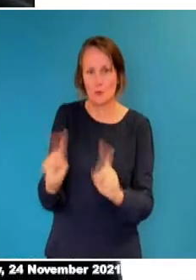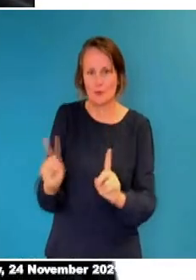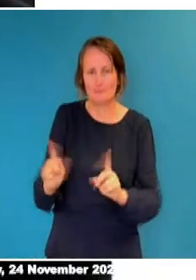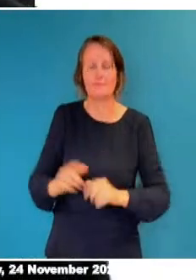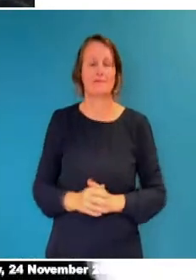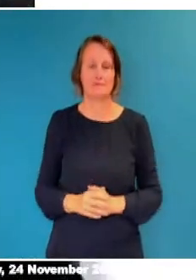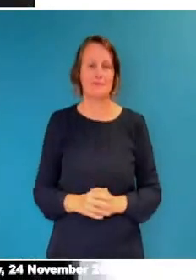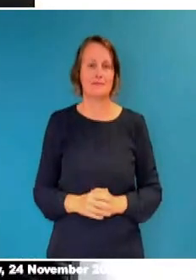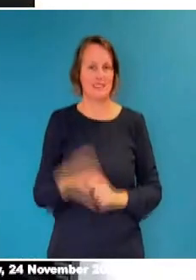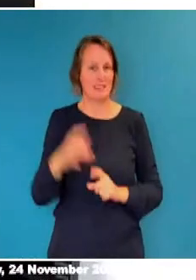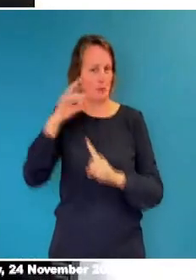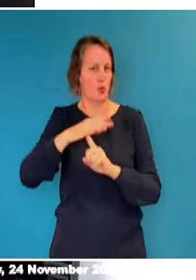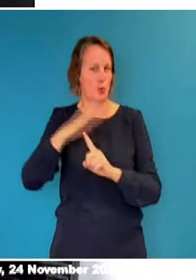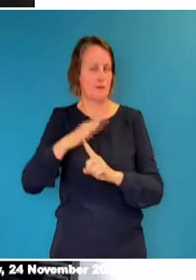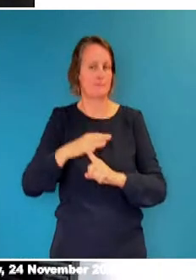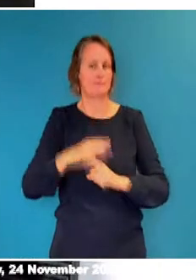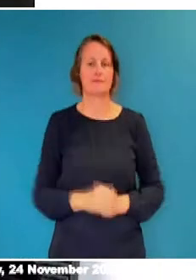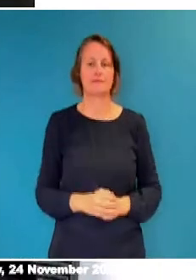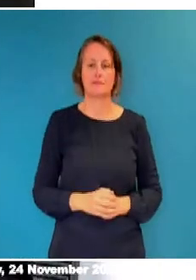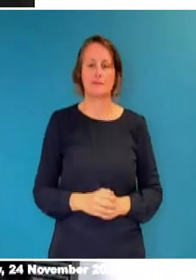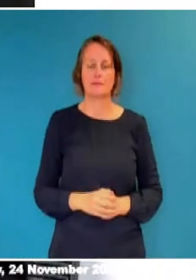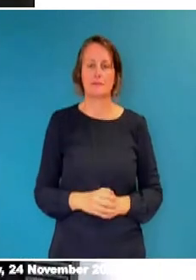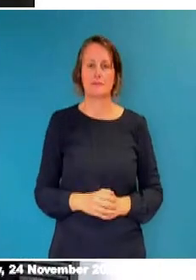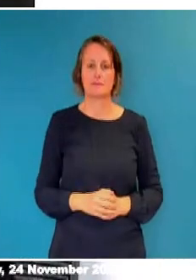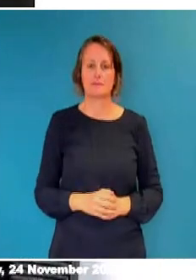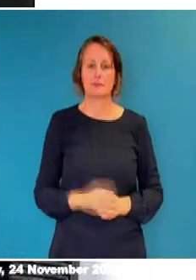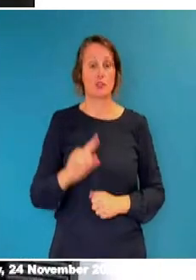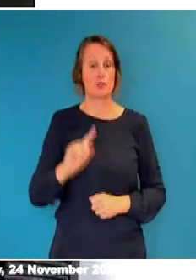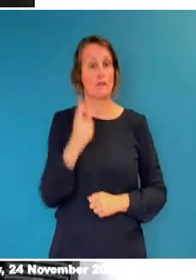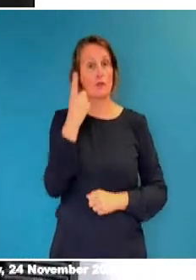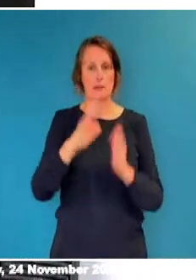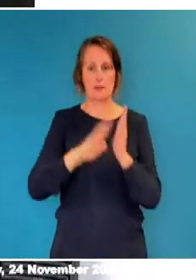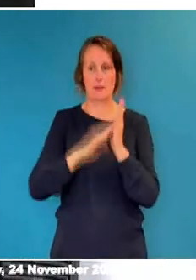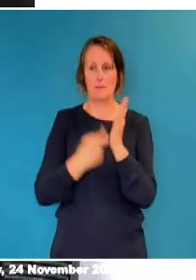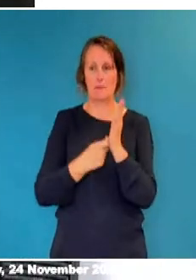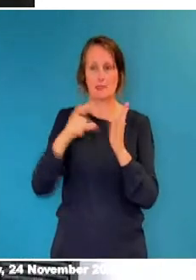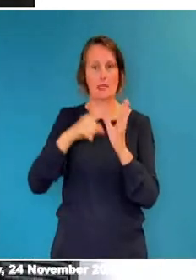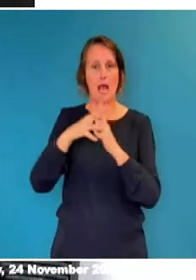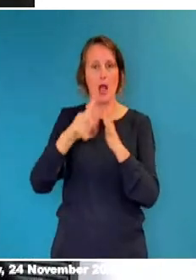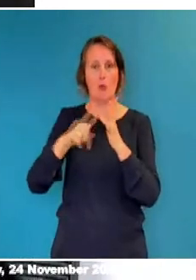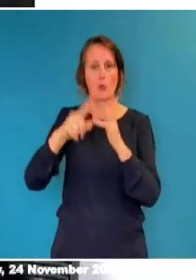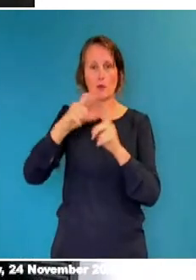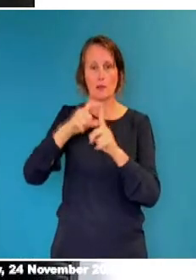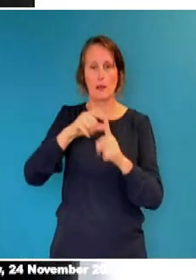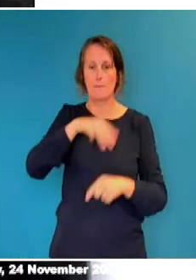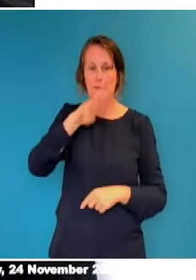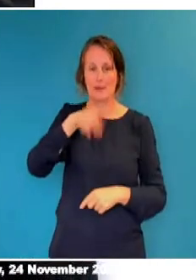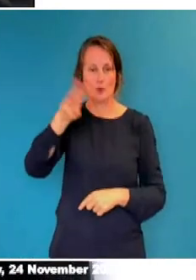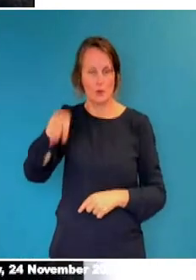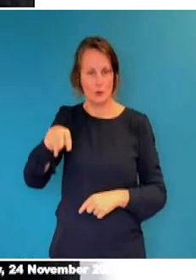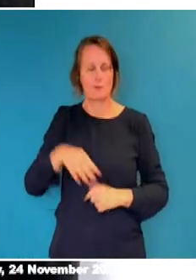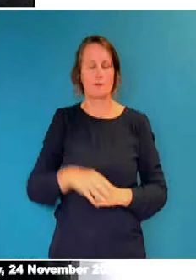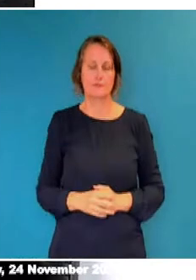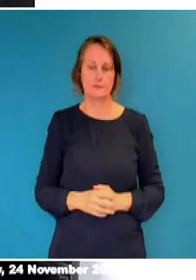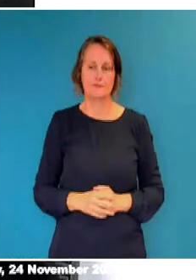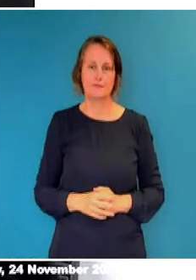done. So if I could start with you, Mr Cawood, the data that we have just spoken